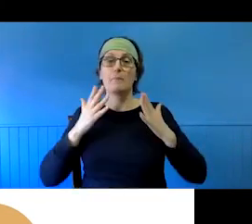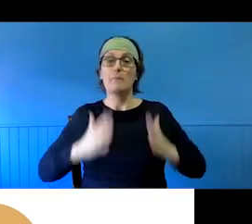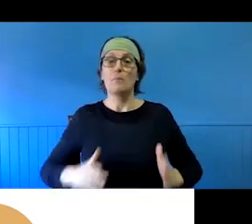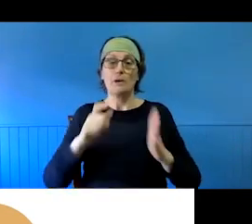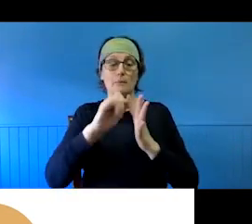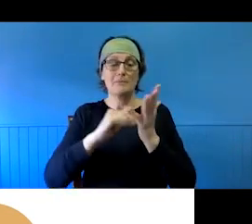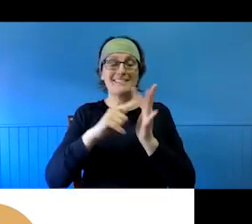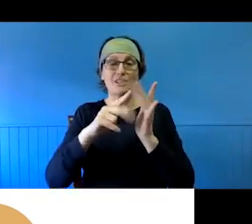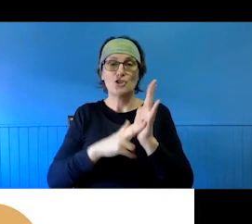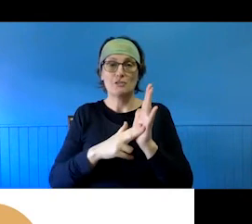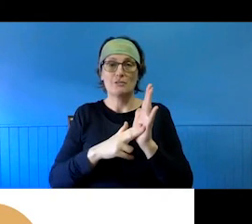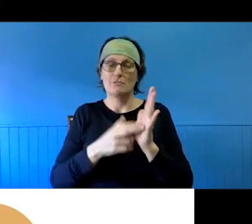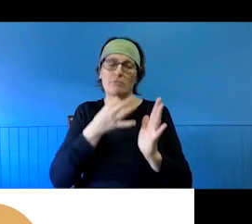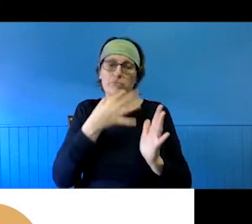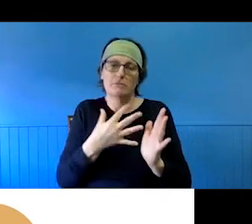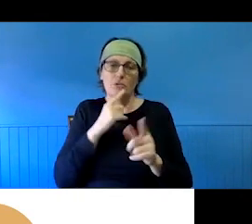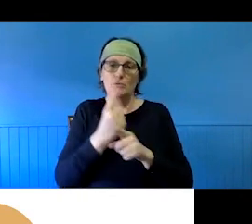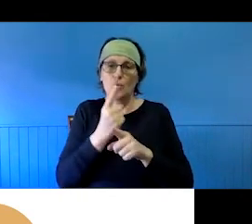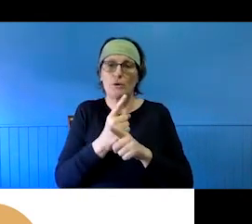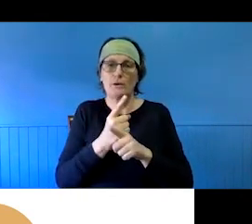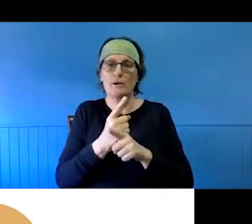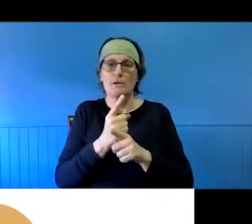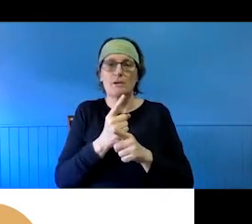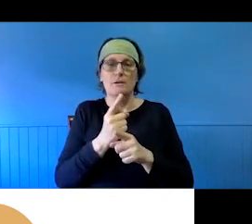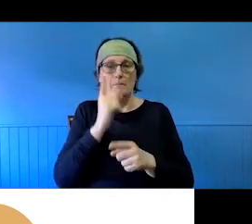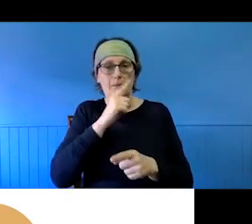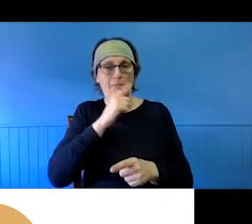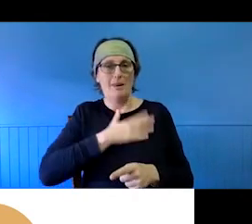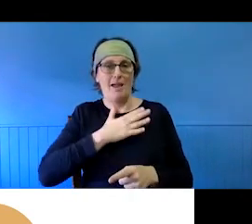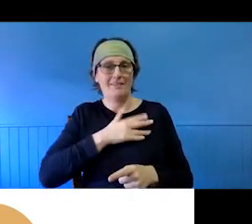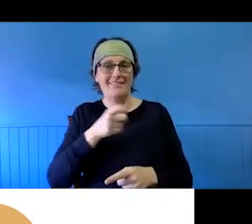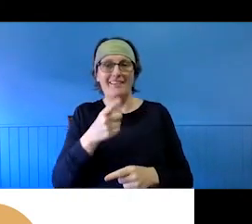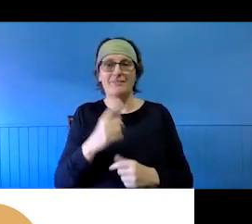this is just a really brief one that people seem to enjoy. So right now